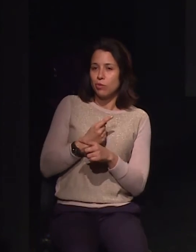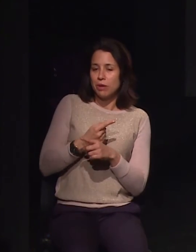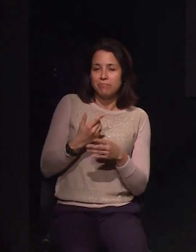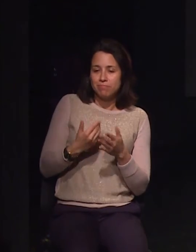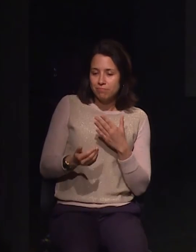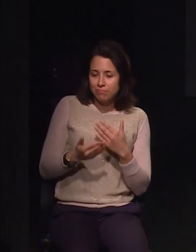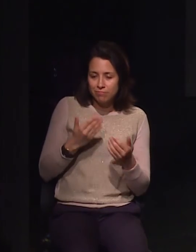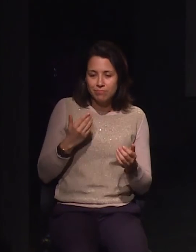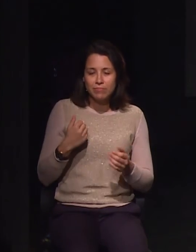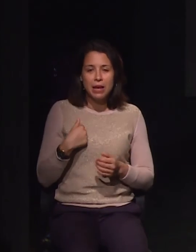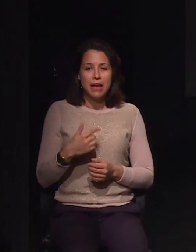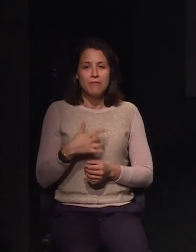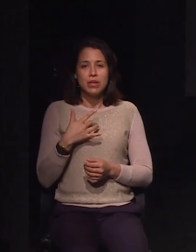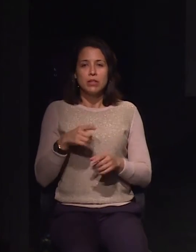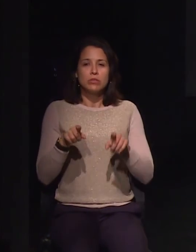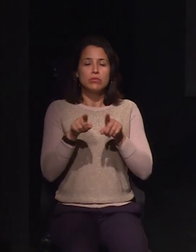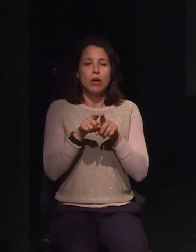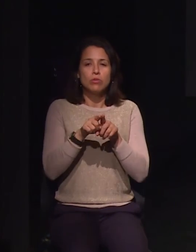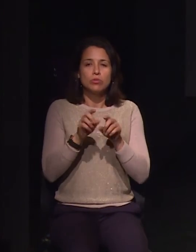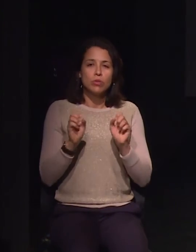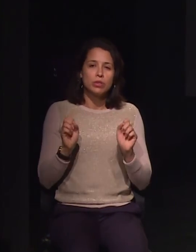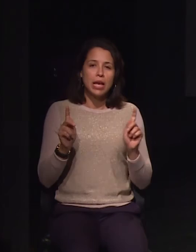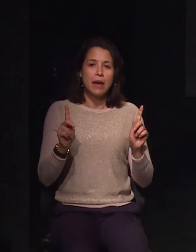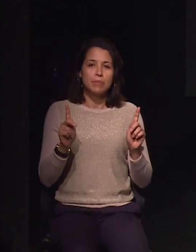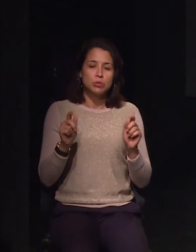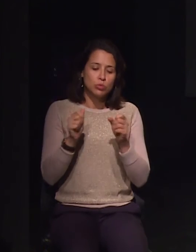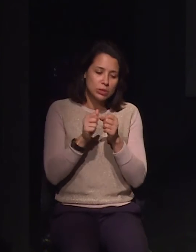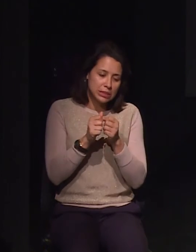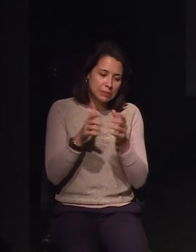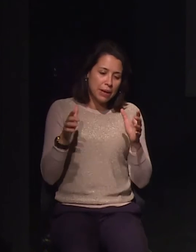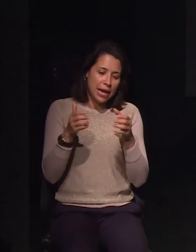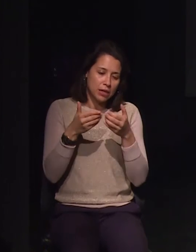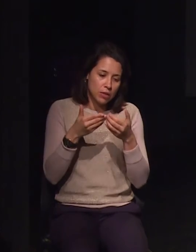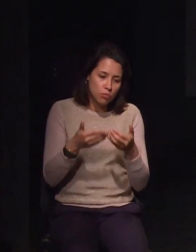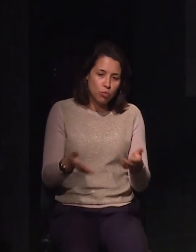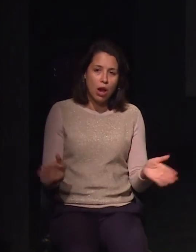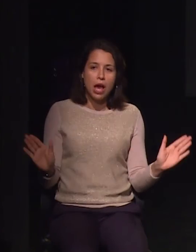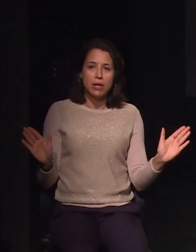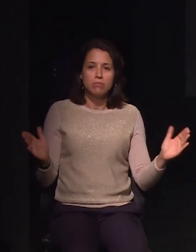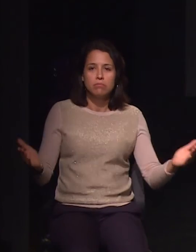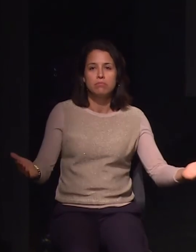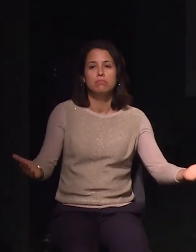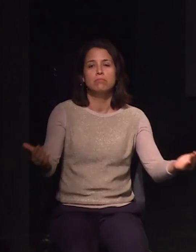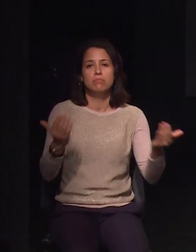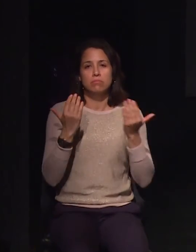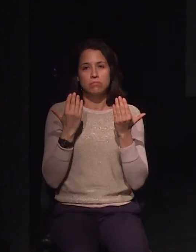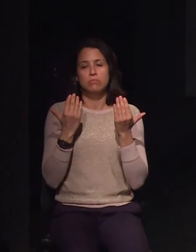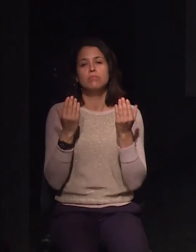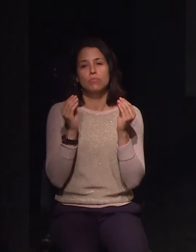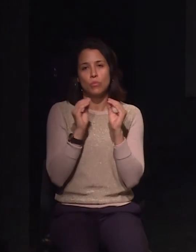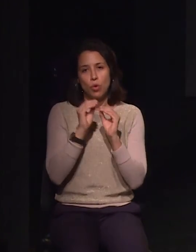the opportunity to expand and broaden, and the arts can do that more and better than